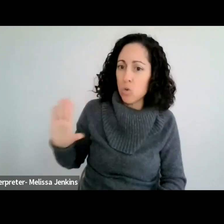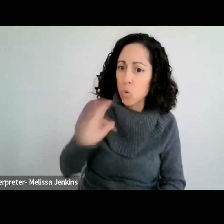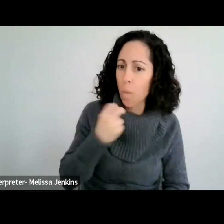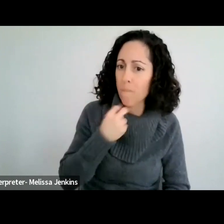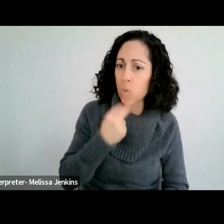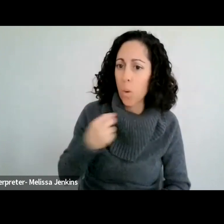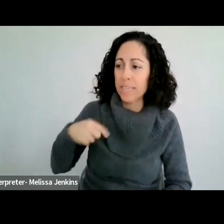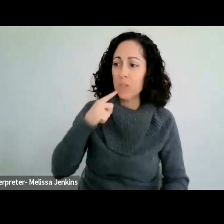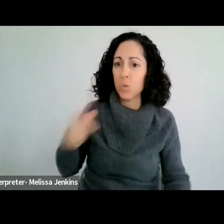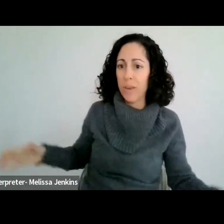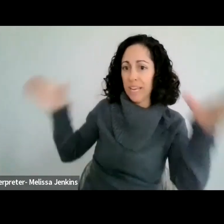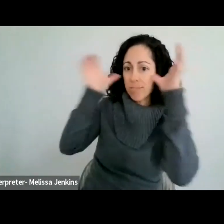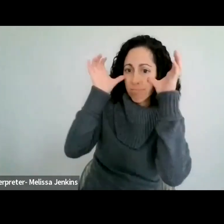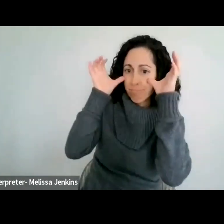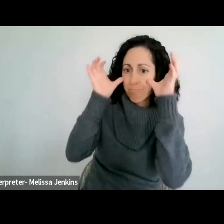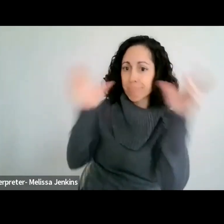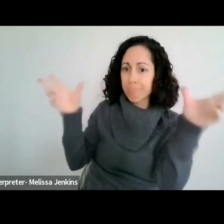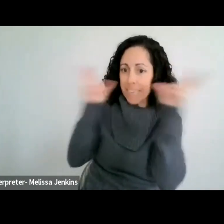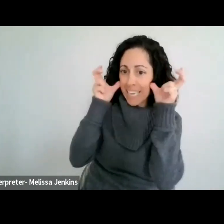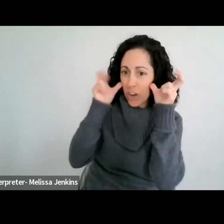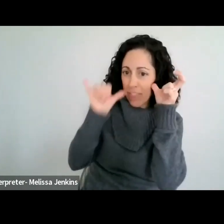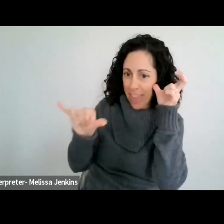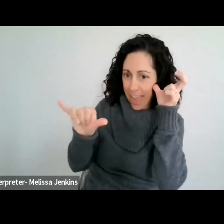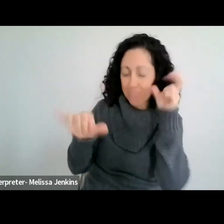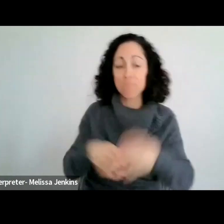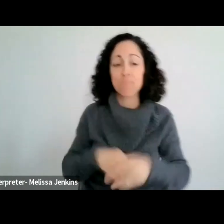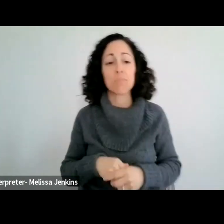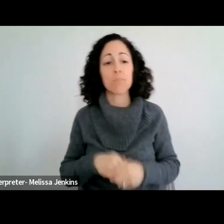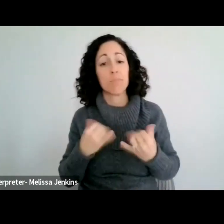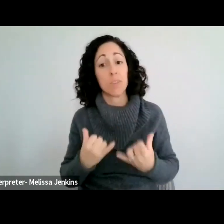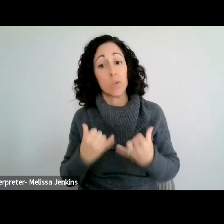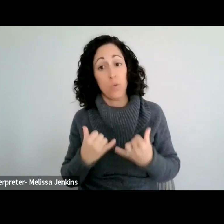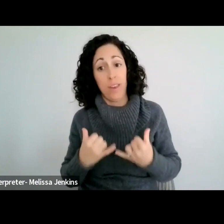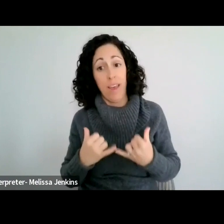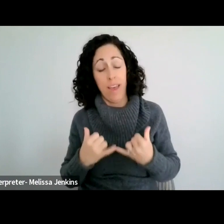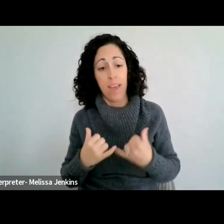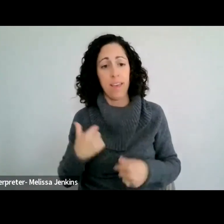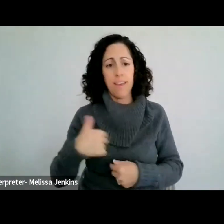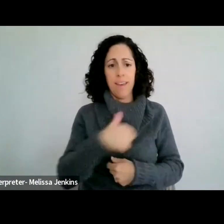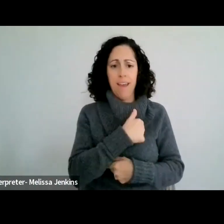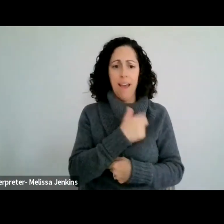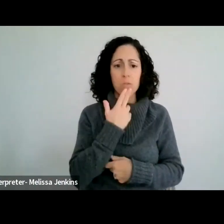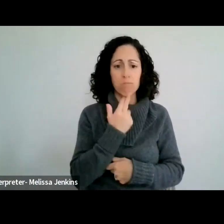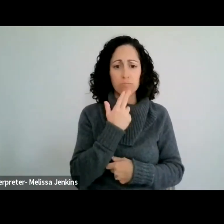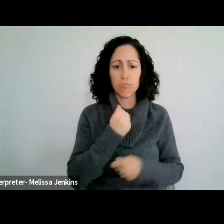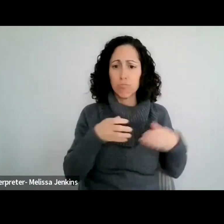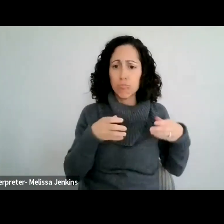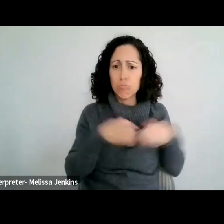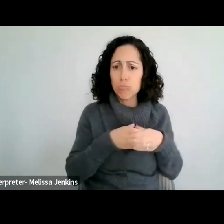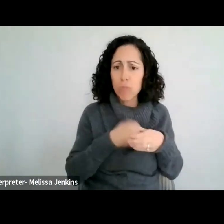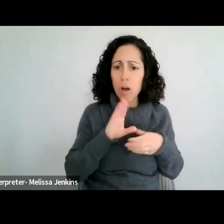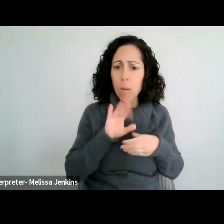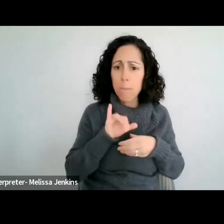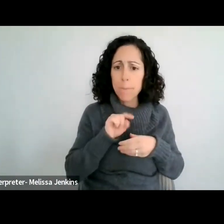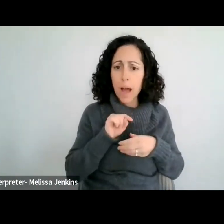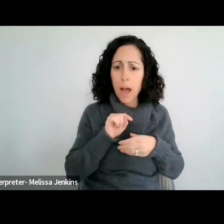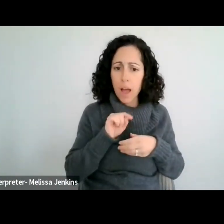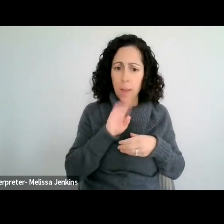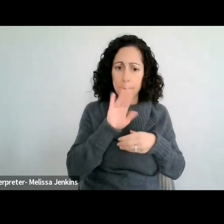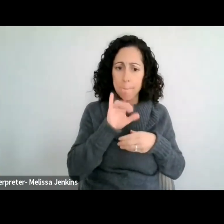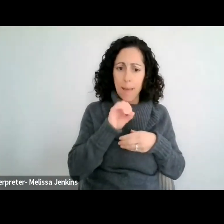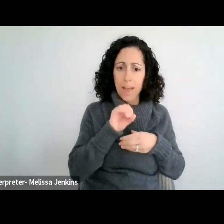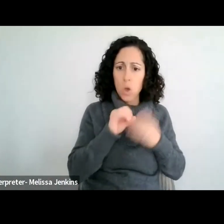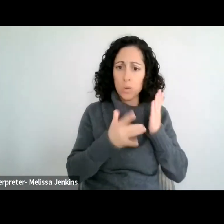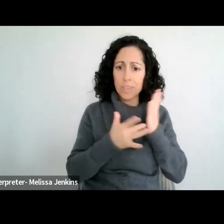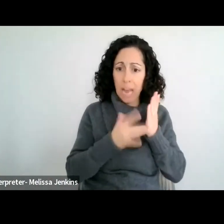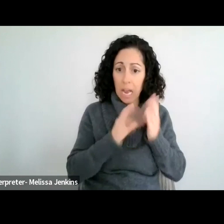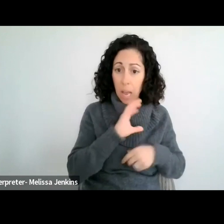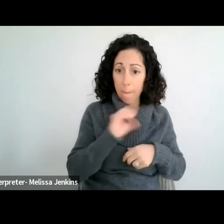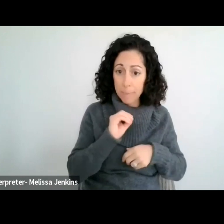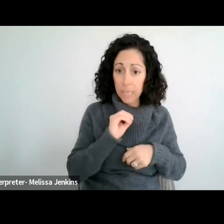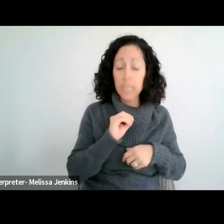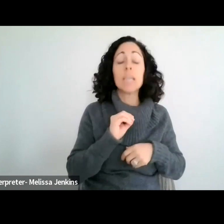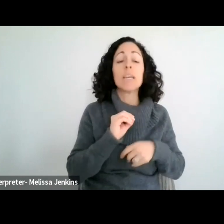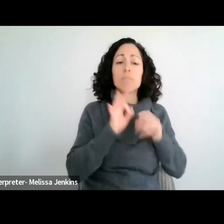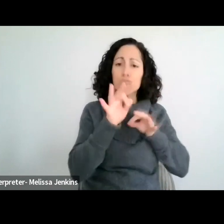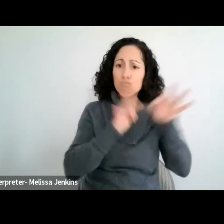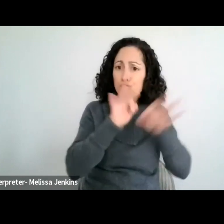Today, I will talk to you about what we as a small biotech based out of the Dutch city of Leiden and in Cambridge, Massachusetts.